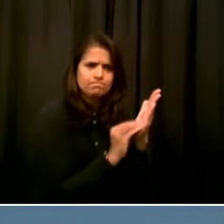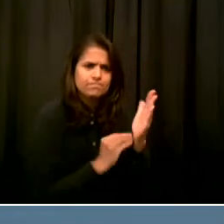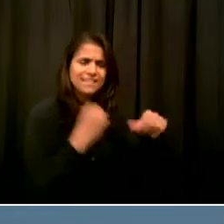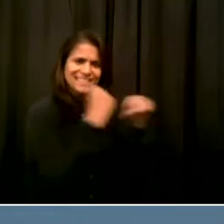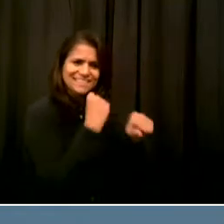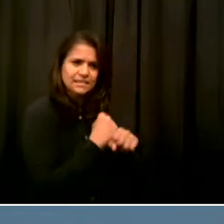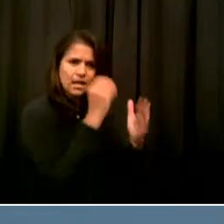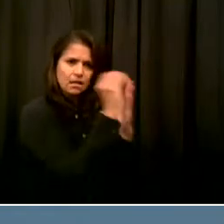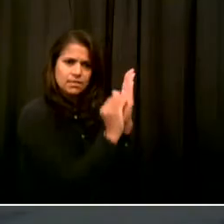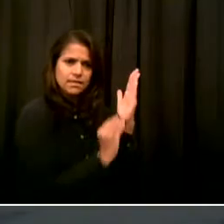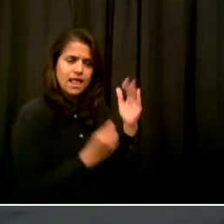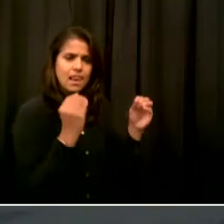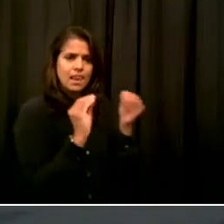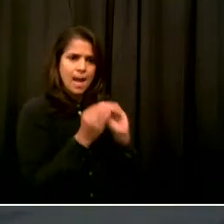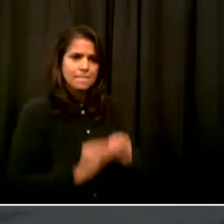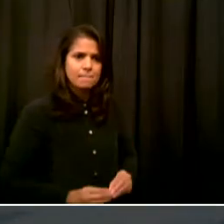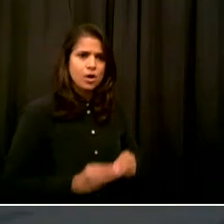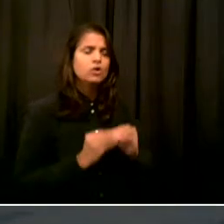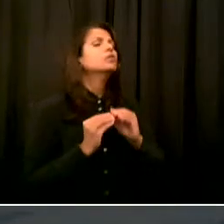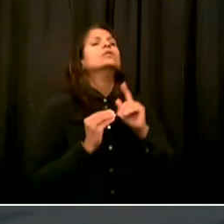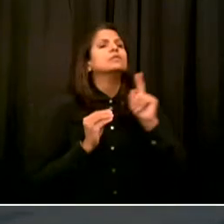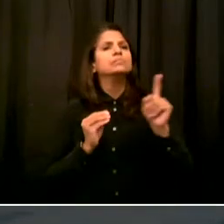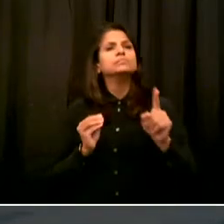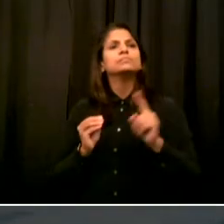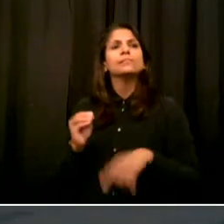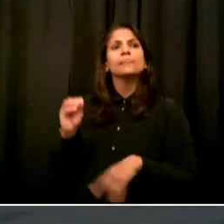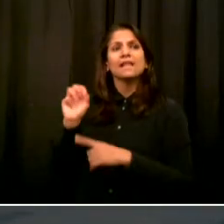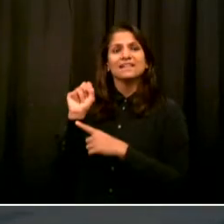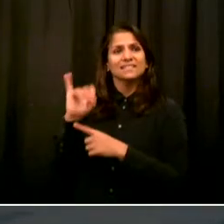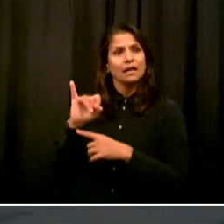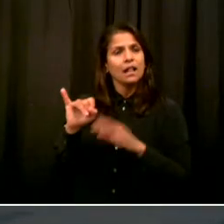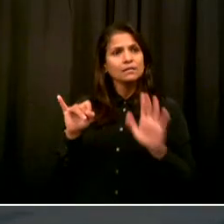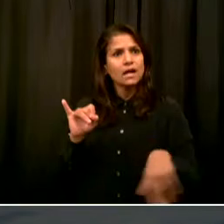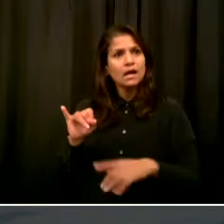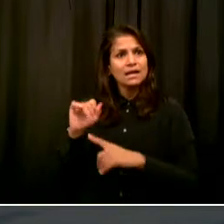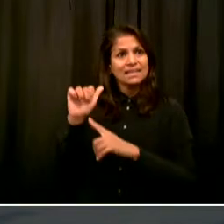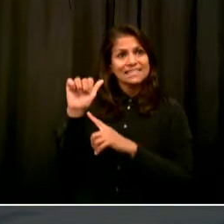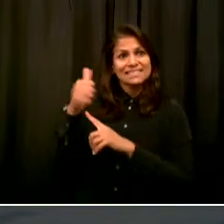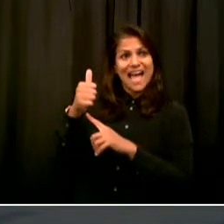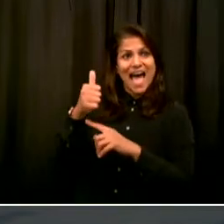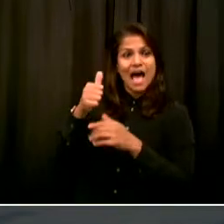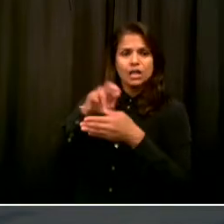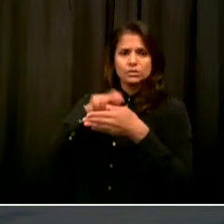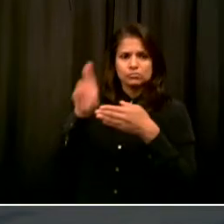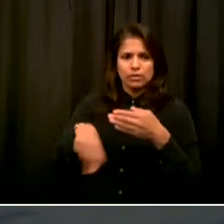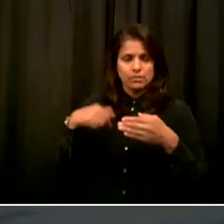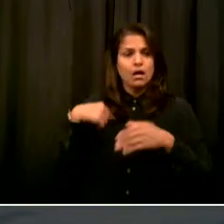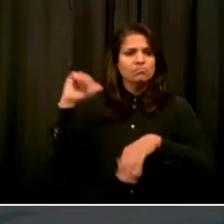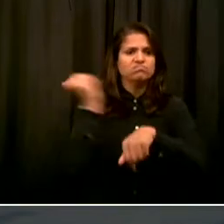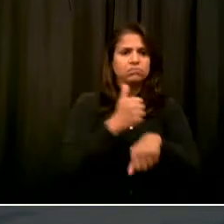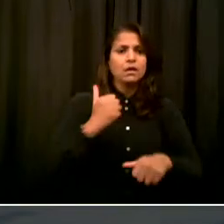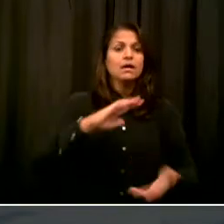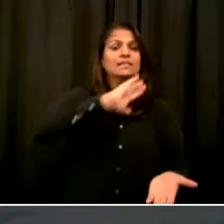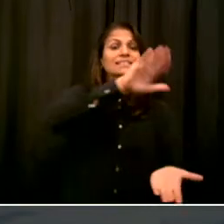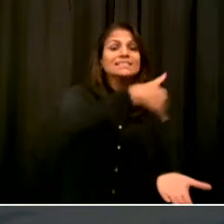WE WERE ABLE TO DRIVE DOWN THE CPERROENT F F PEOPLE TESTING POSITIVE BY TWO THIRDS THROUGH OUR ACTIONS. NOW, WE ARE GOING TO APPLY THOSE SAME PROVEN PRINCIPLES TO THESE TWO ZIP CODES IN STATEN